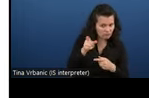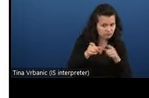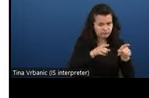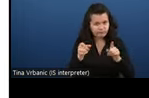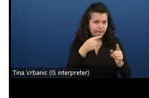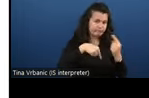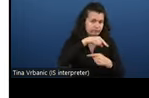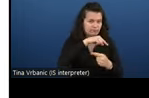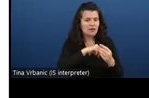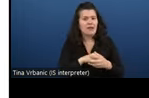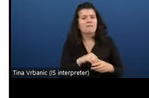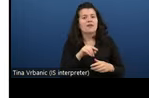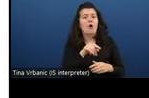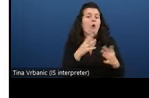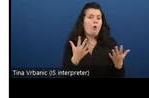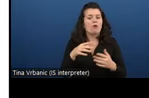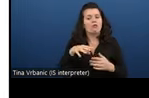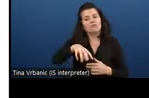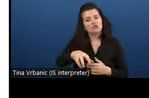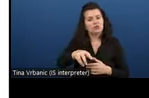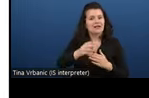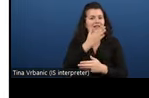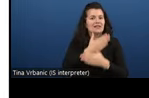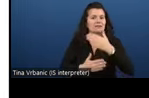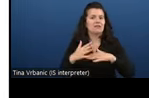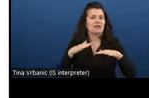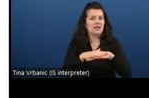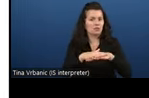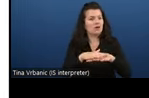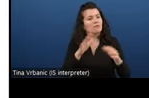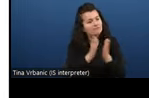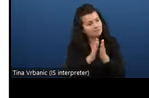and disability networks where they exist. 12:25:29 Often companies will then move into